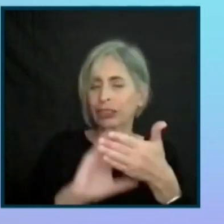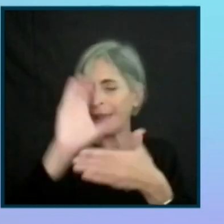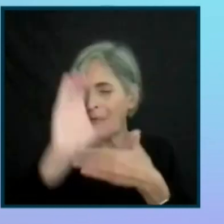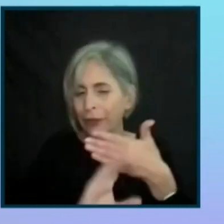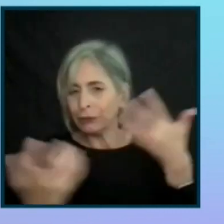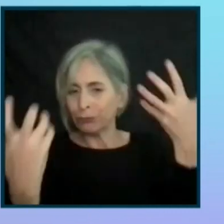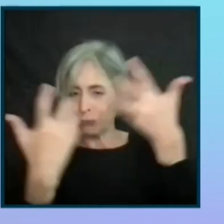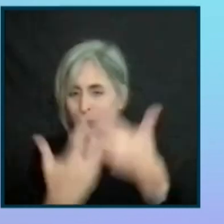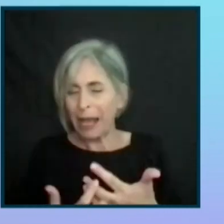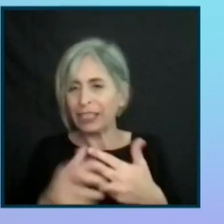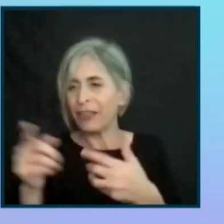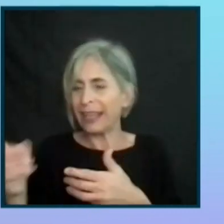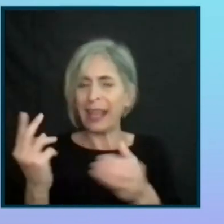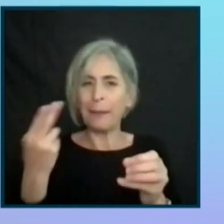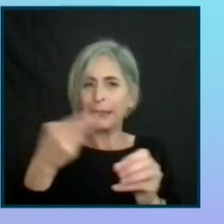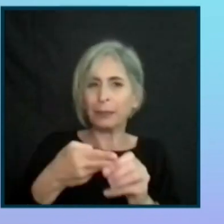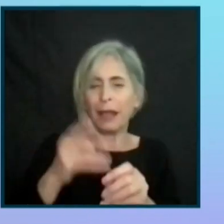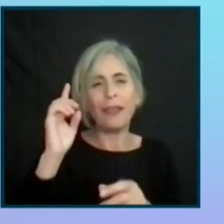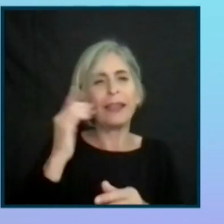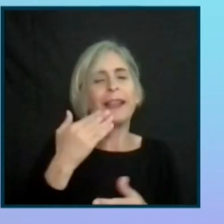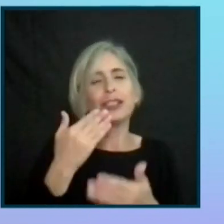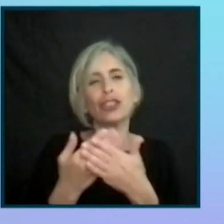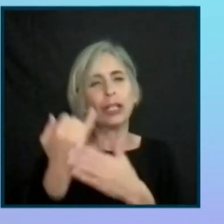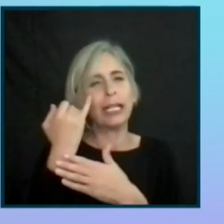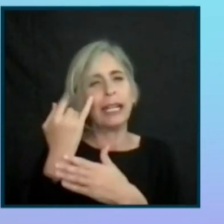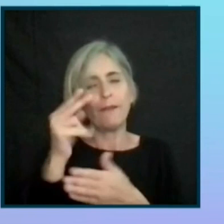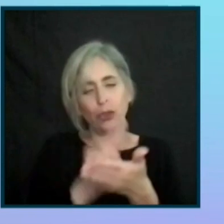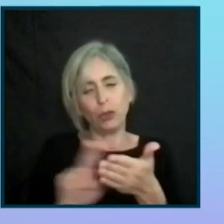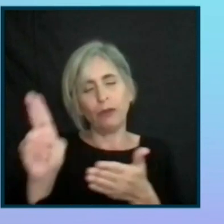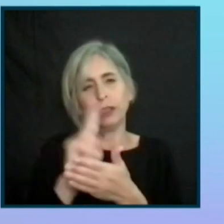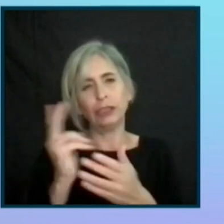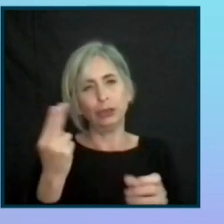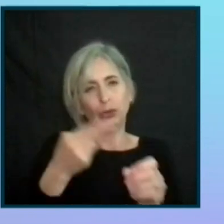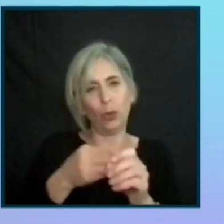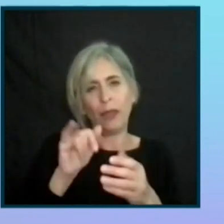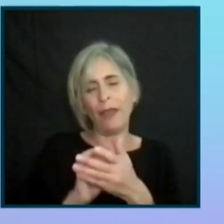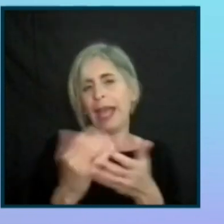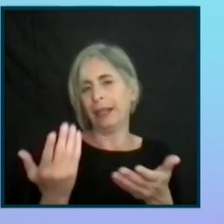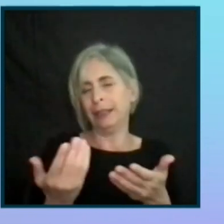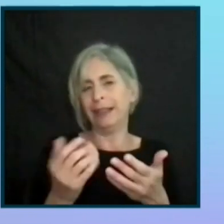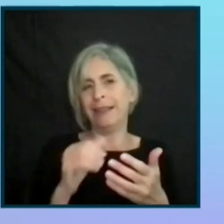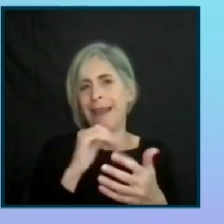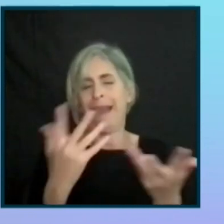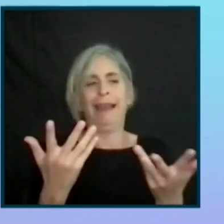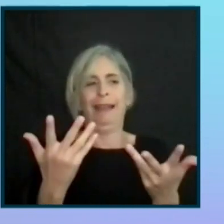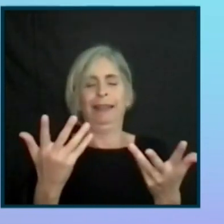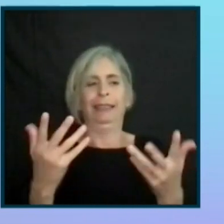and I think that's a good path for universities to do so that they're not running into trouble with their timing.